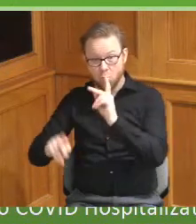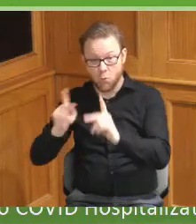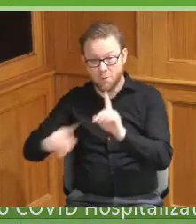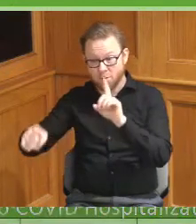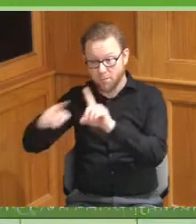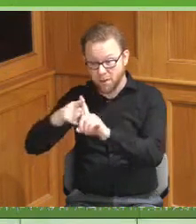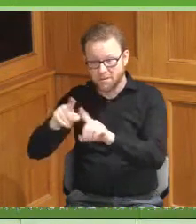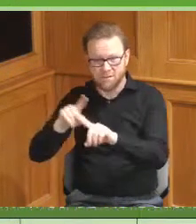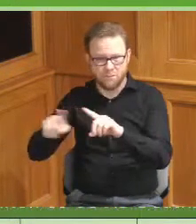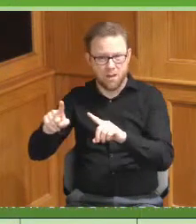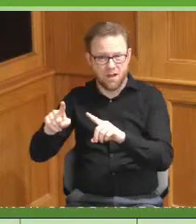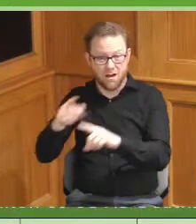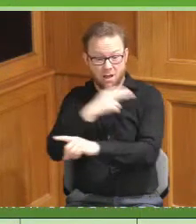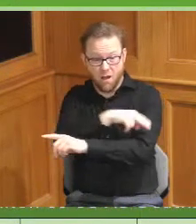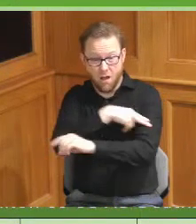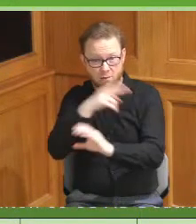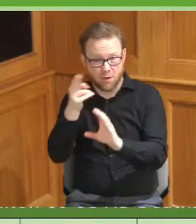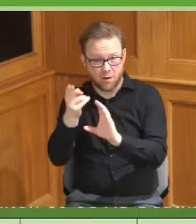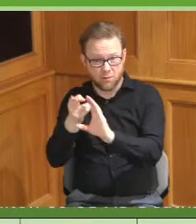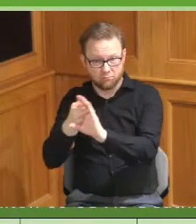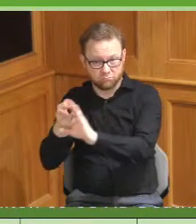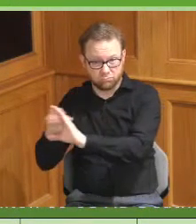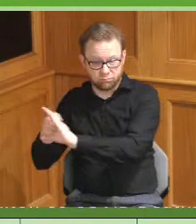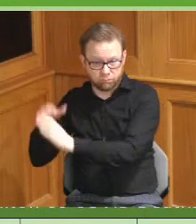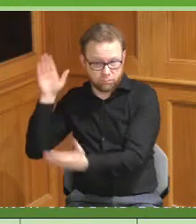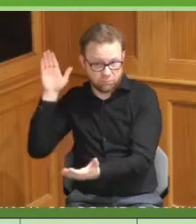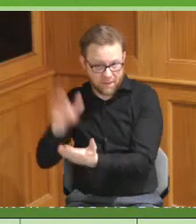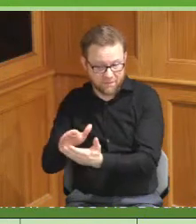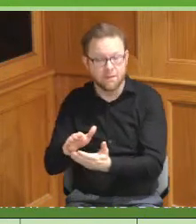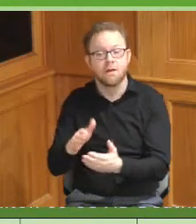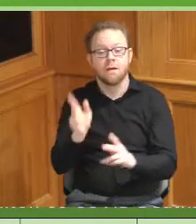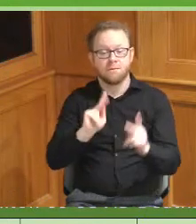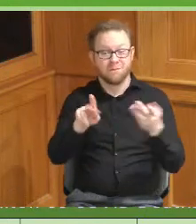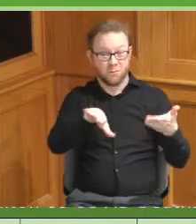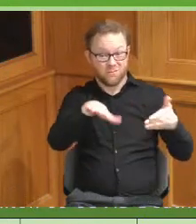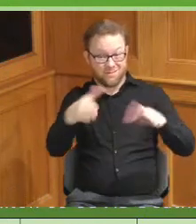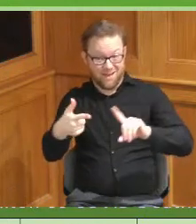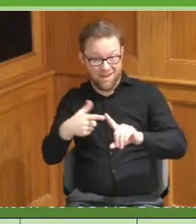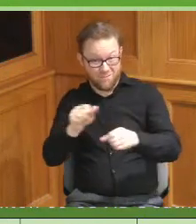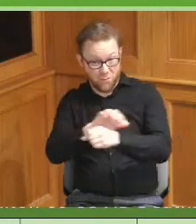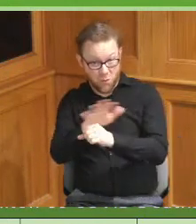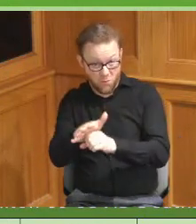and similarly when you look at deaths associated with Covid-19 from the beginning of the pandemic